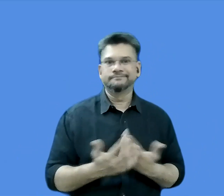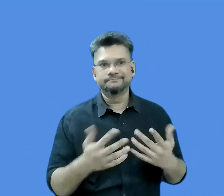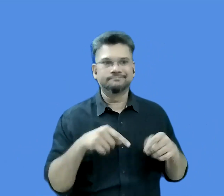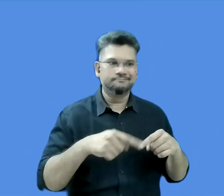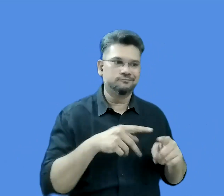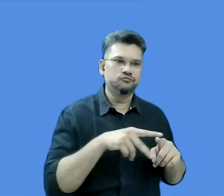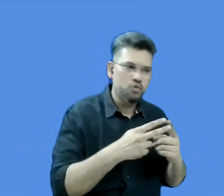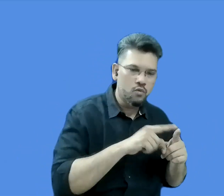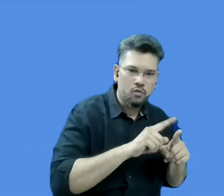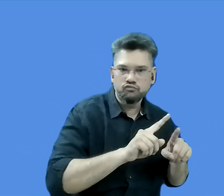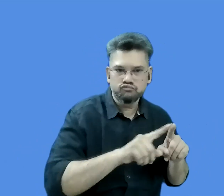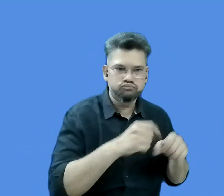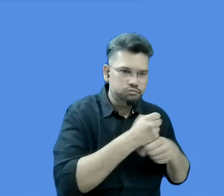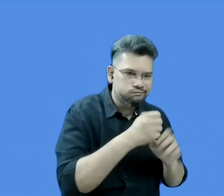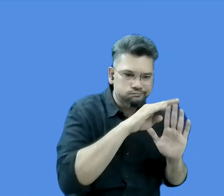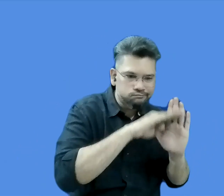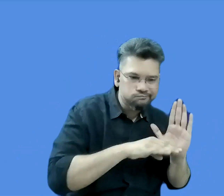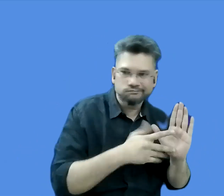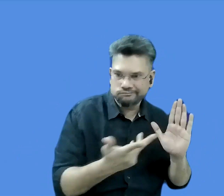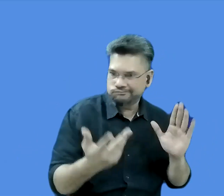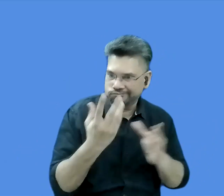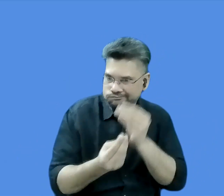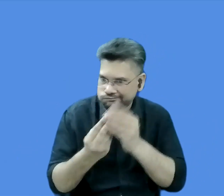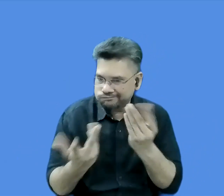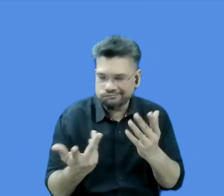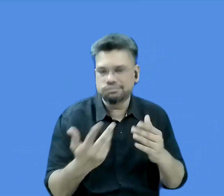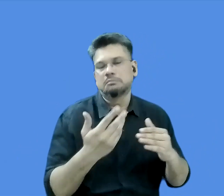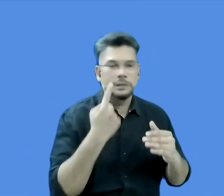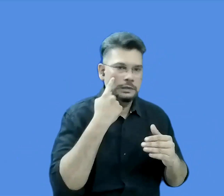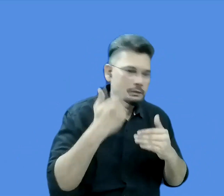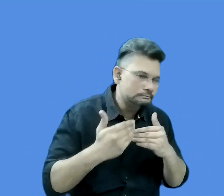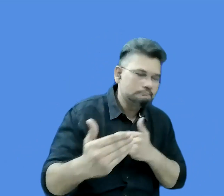what might still be missing from the perspective